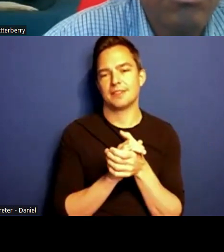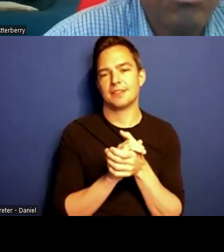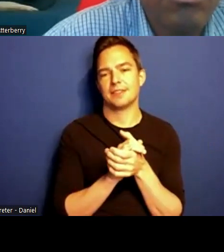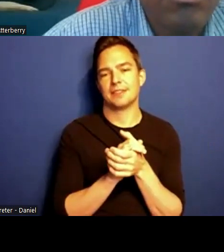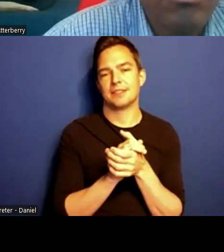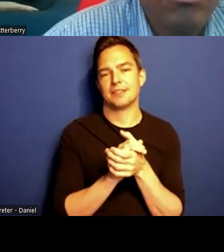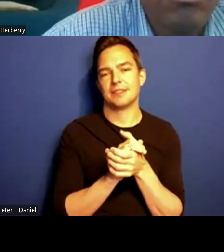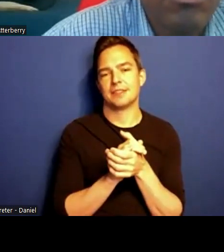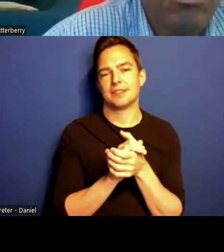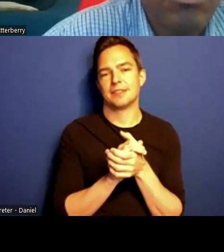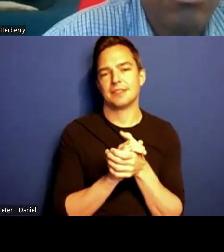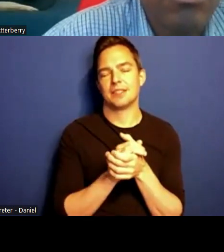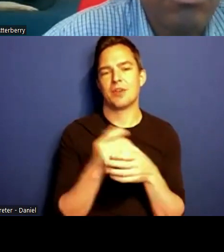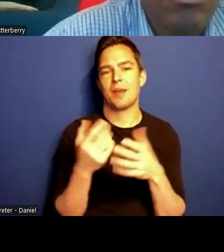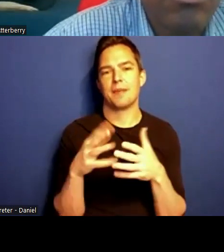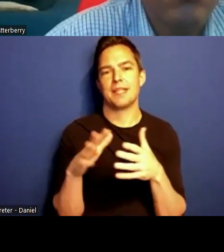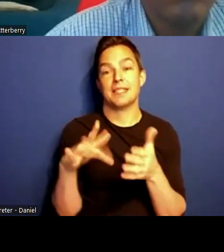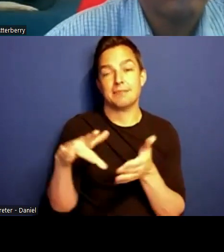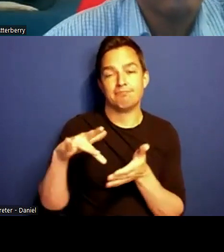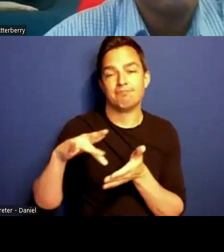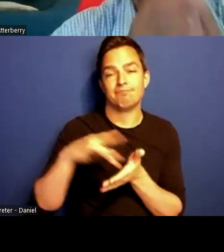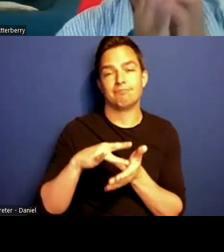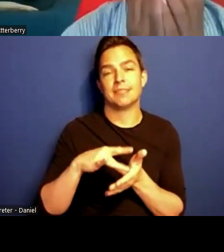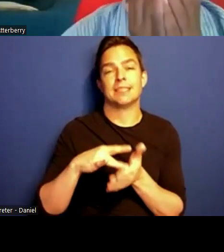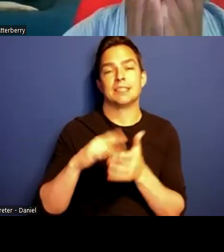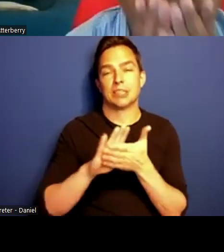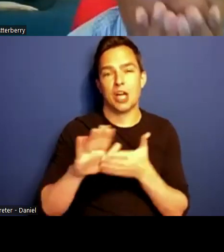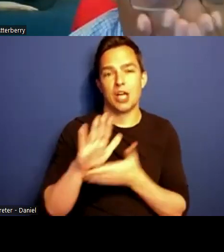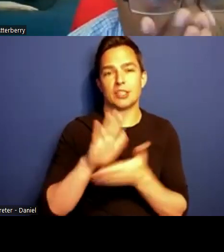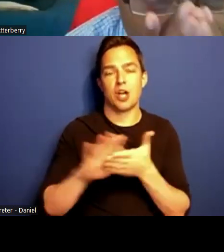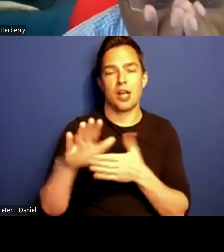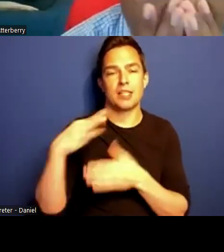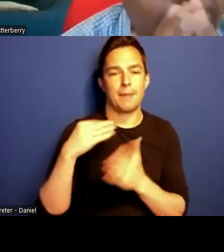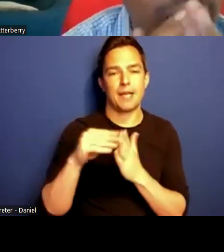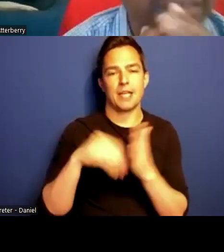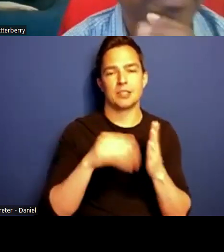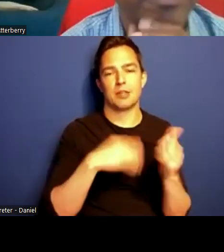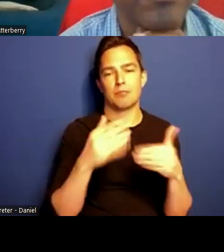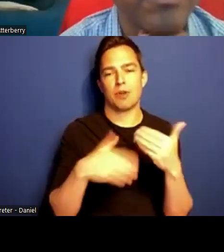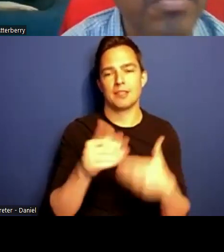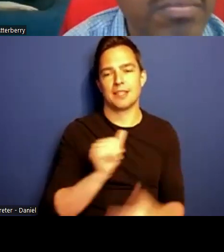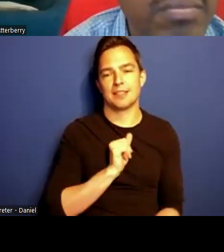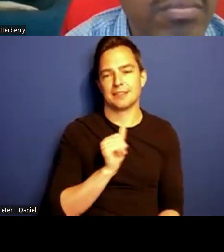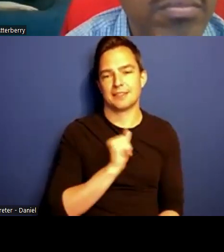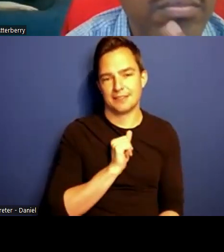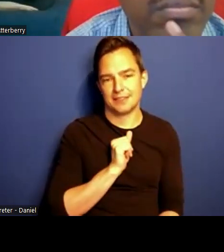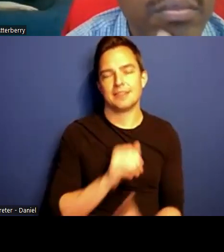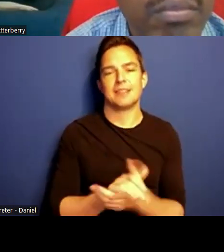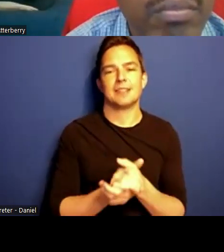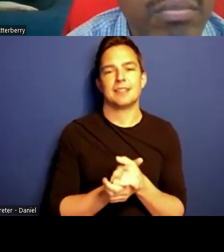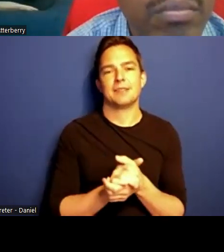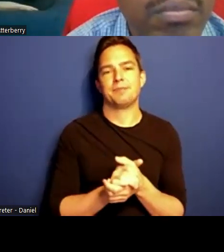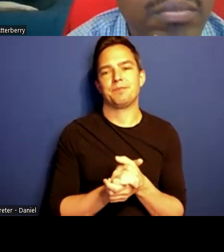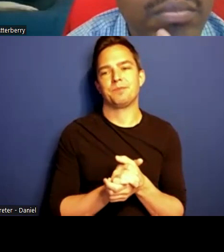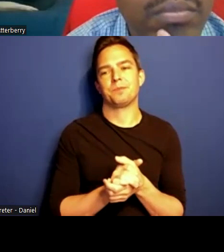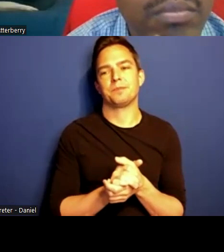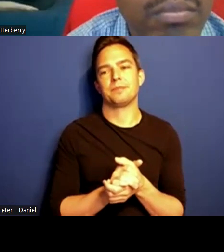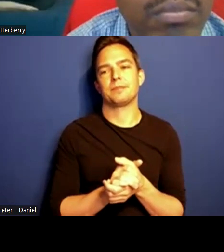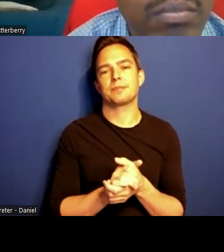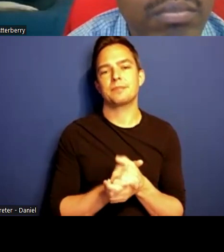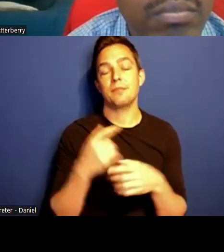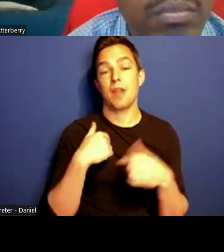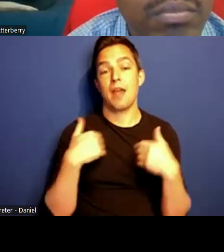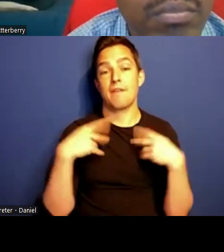knee deep into the college and college application process. And I have a physical disability. So,